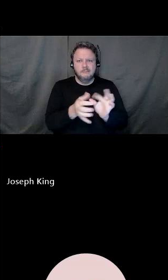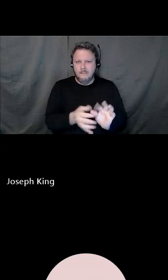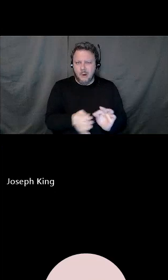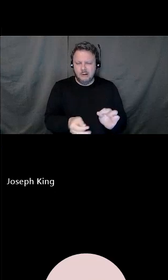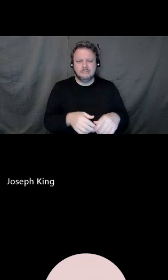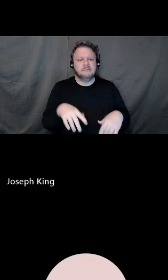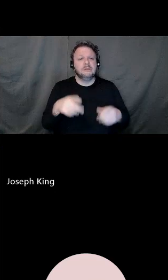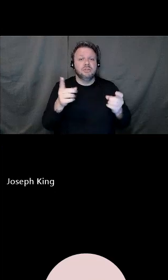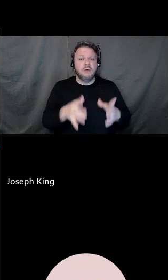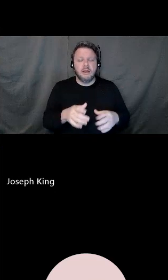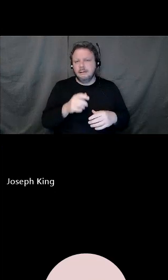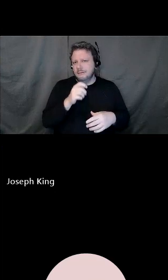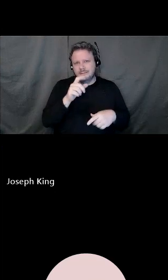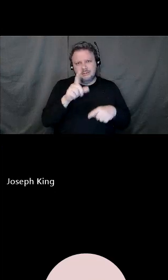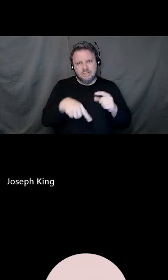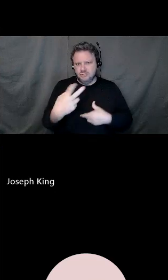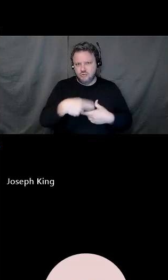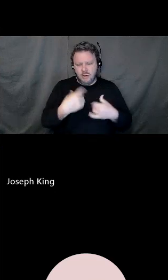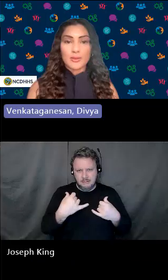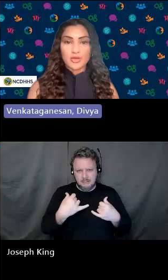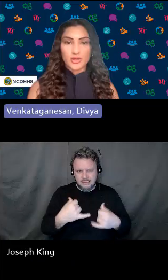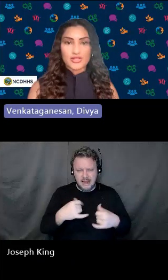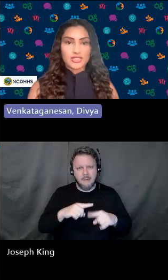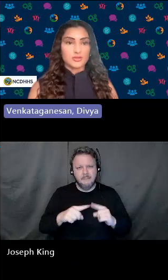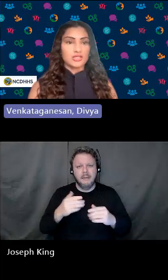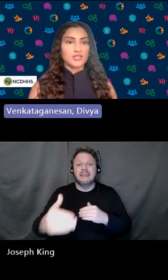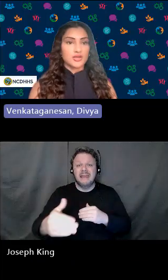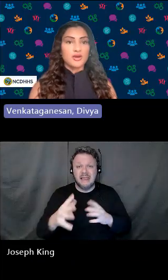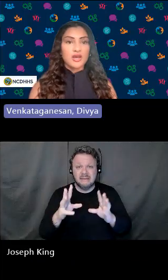Our director is not able to join us, but she will be joining the rest of the